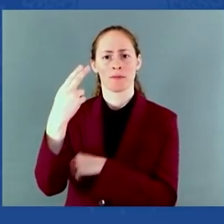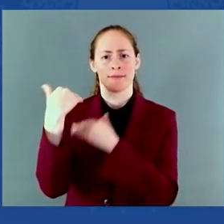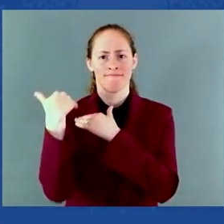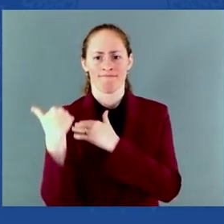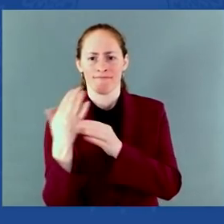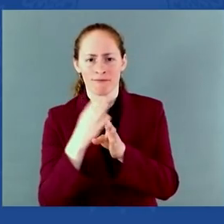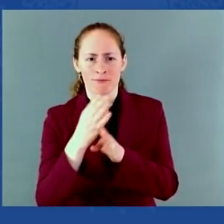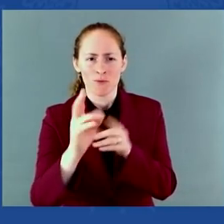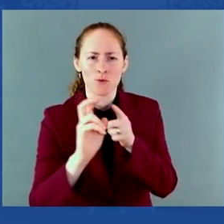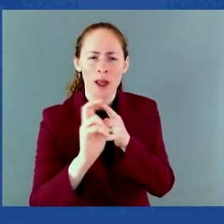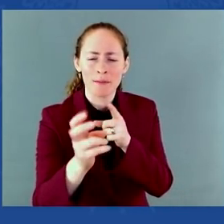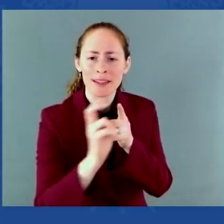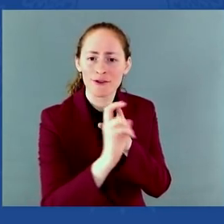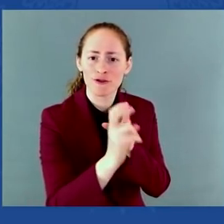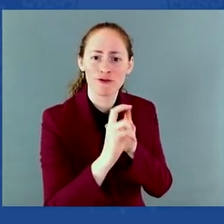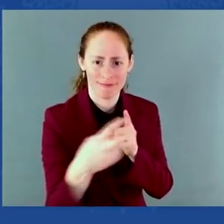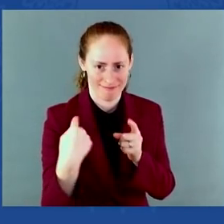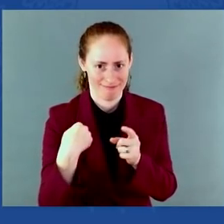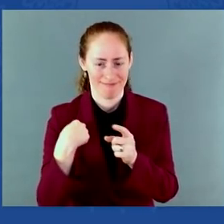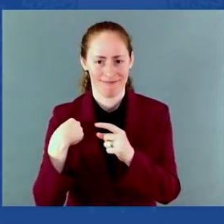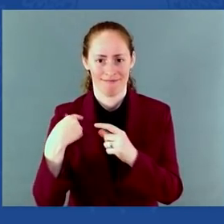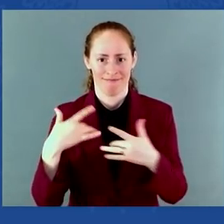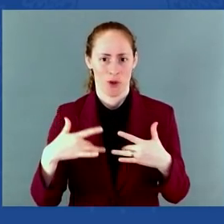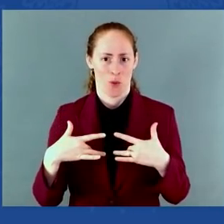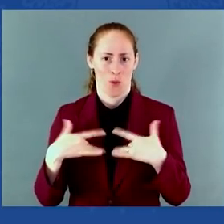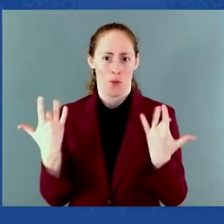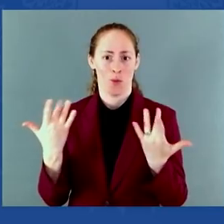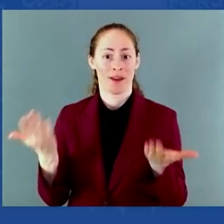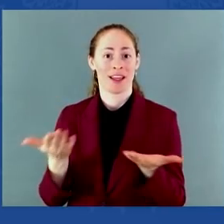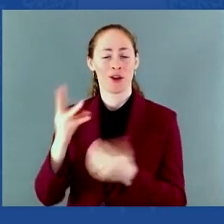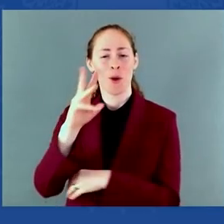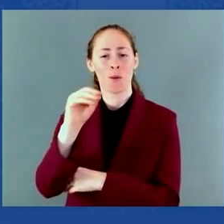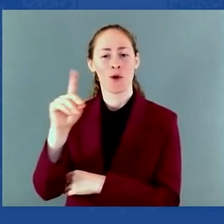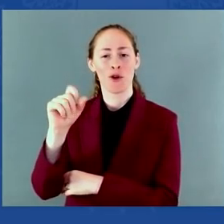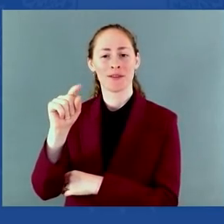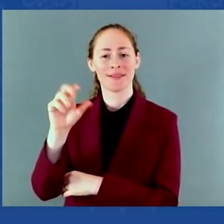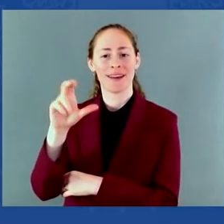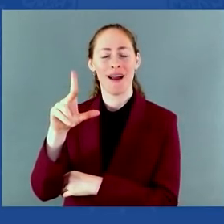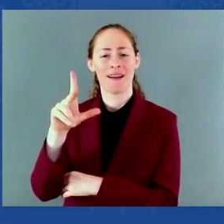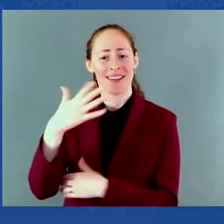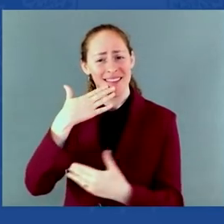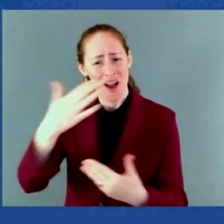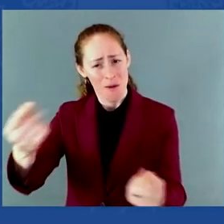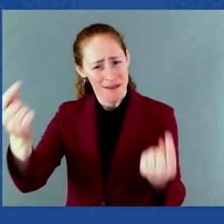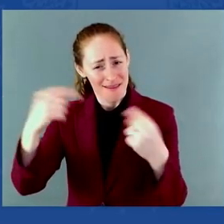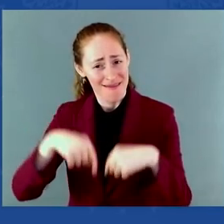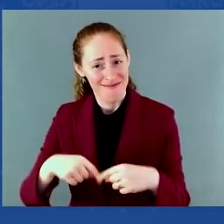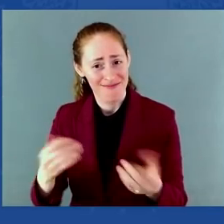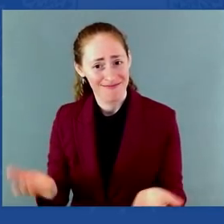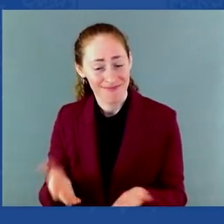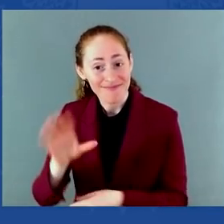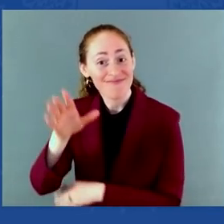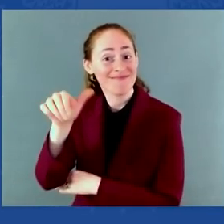and thank you all for being here. Yesterday, President Biden signed into law the $1.2 trillion